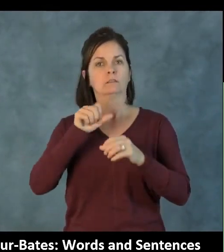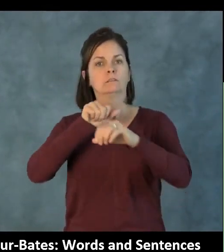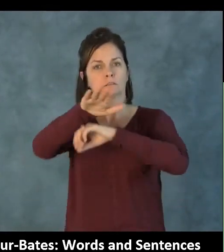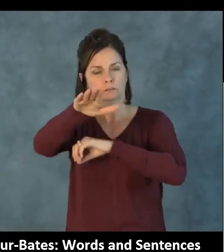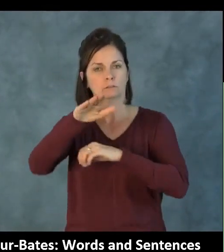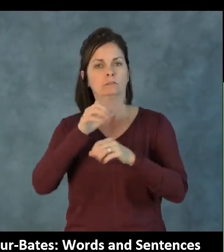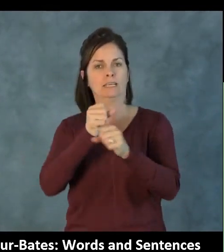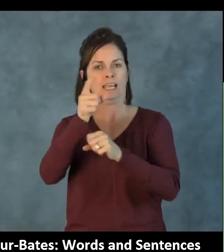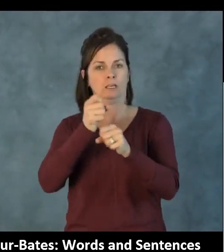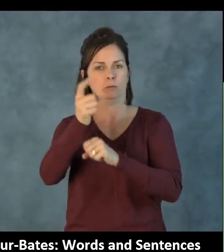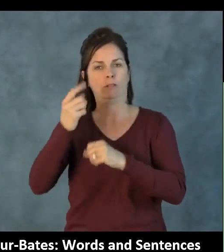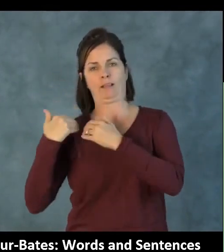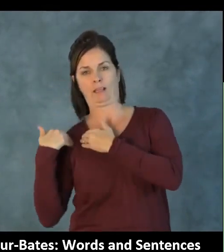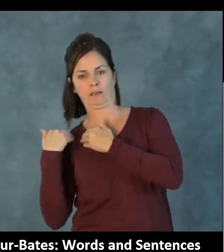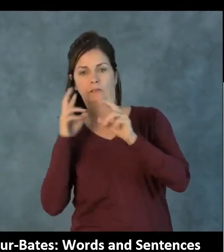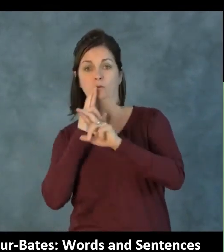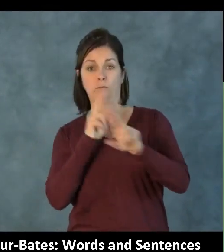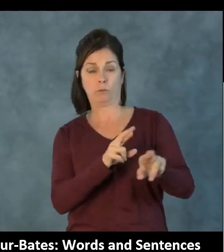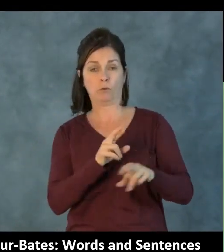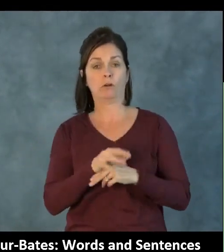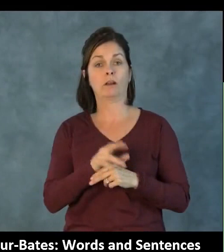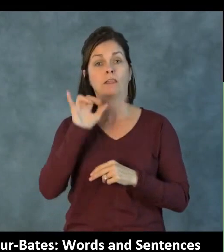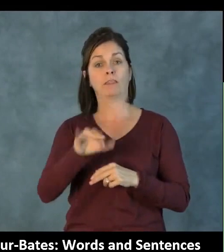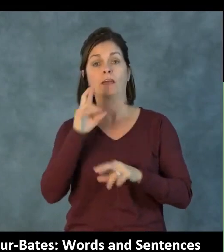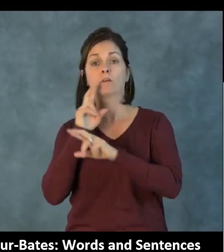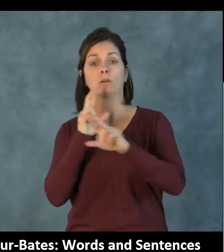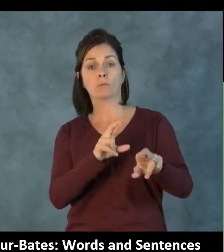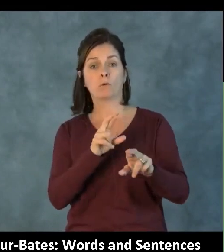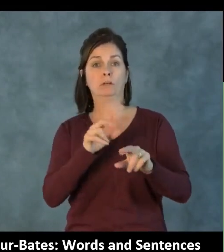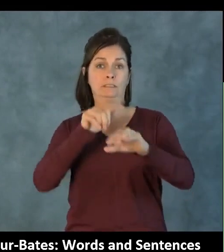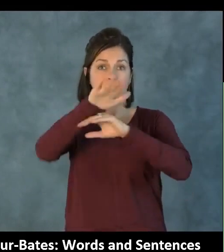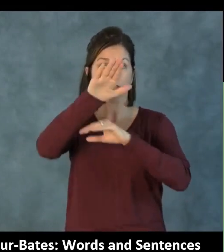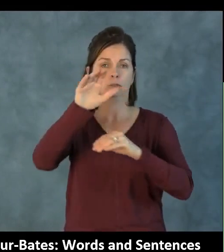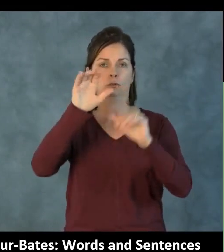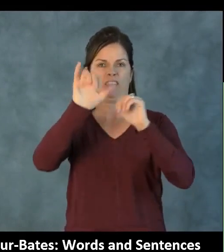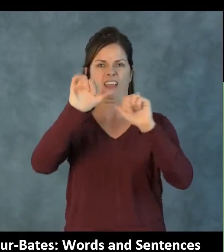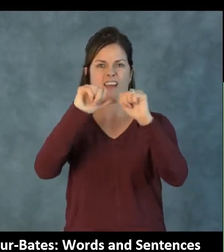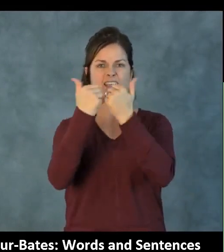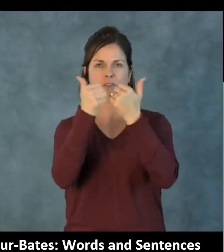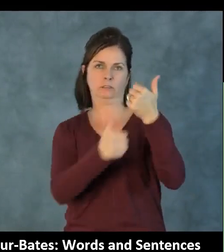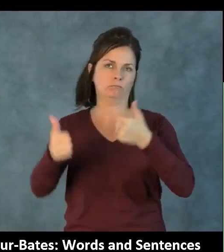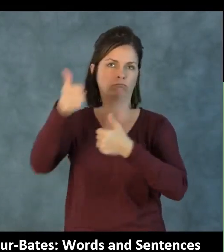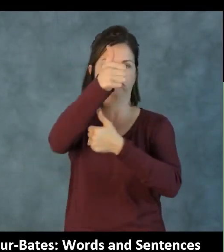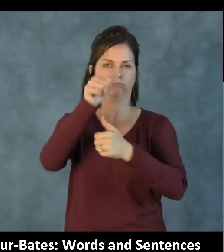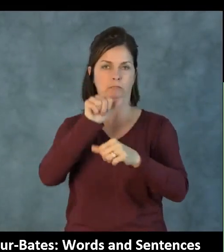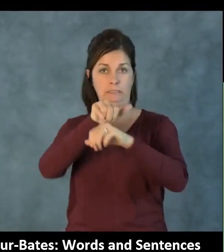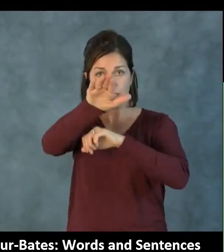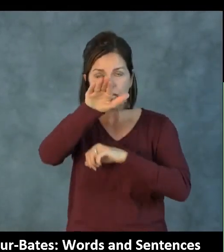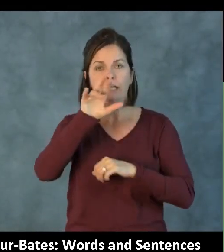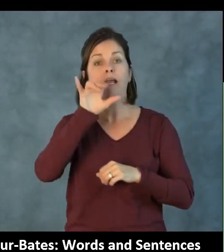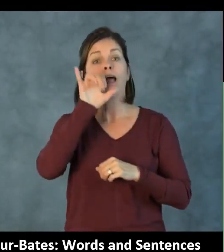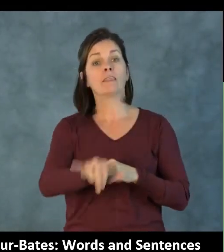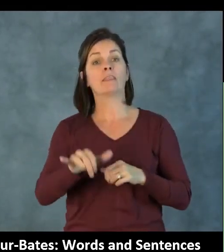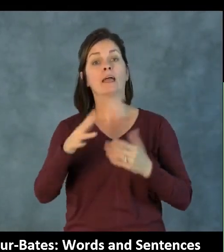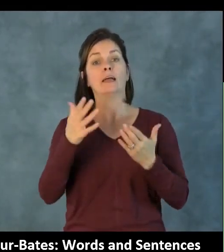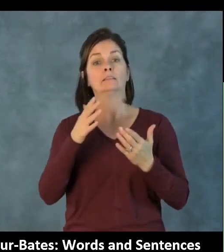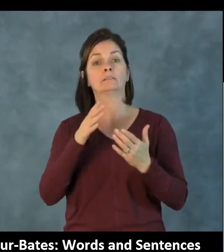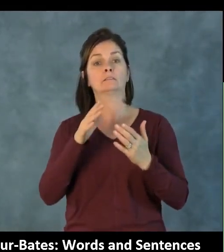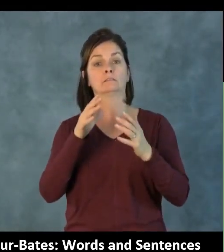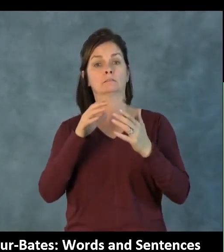accountability report which is sent to the agency's head and helps track the progress